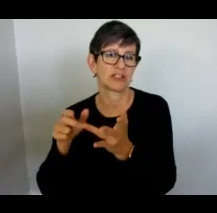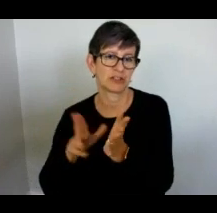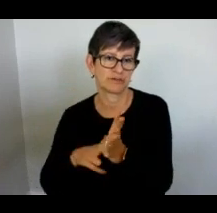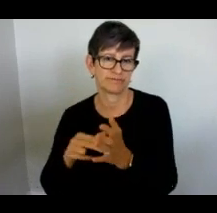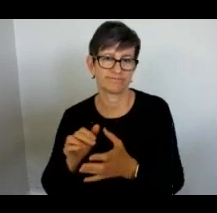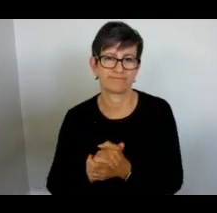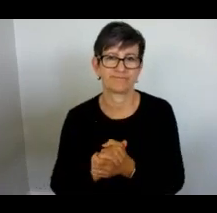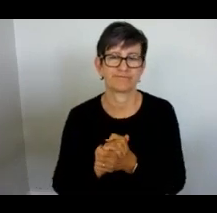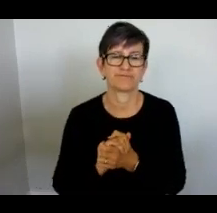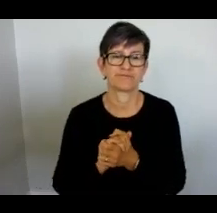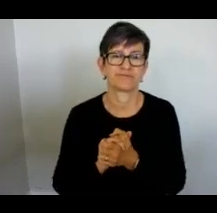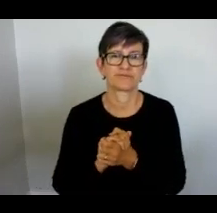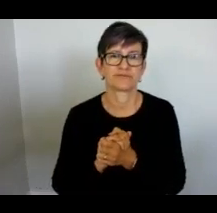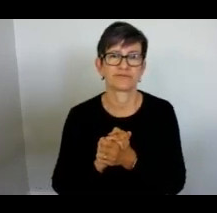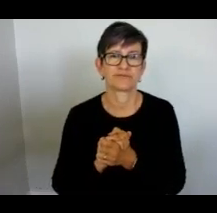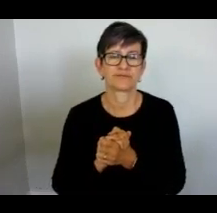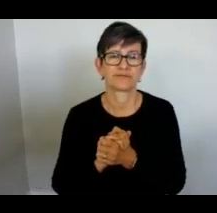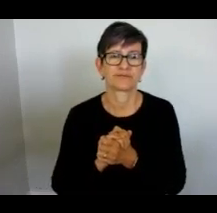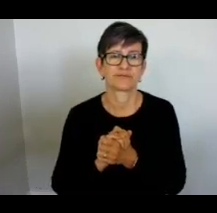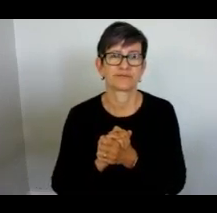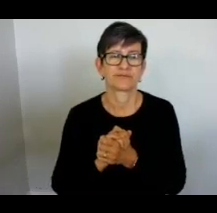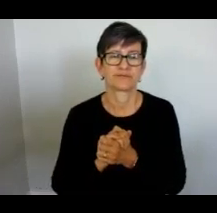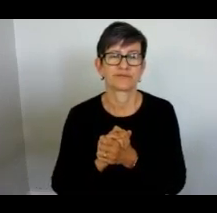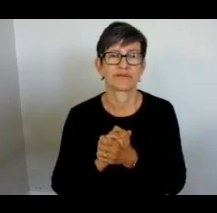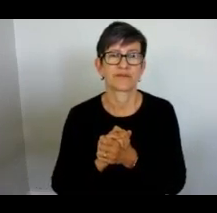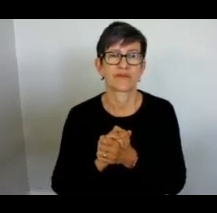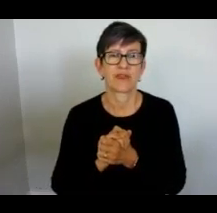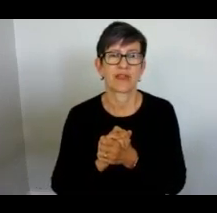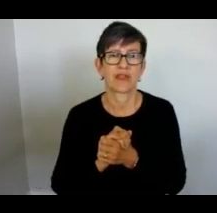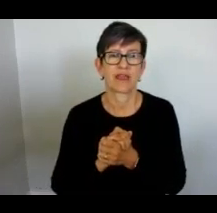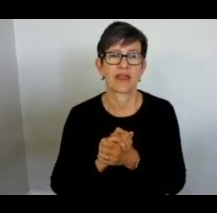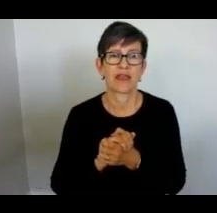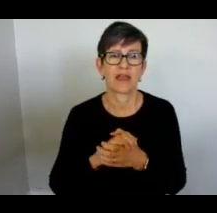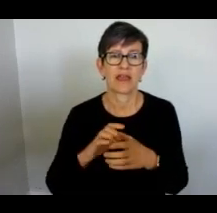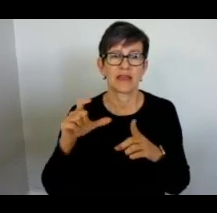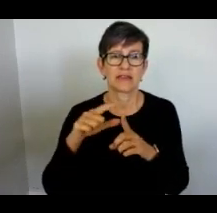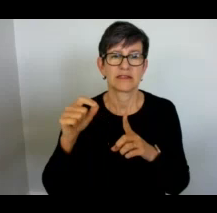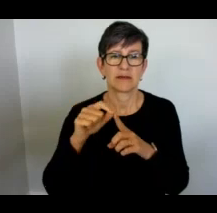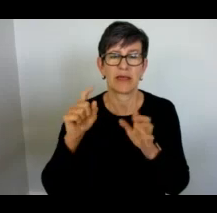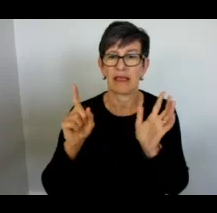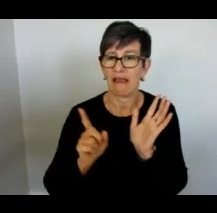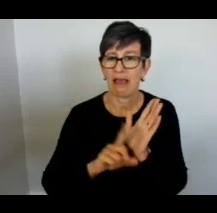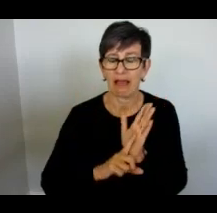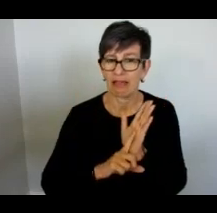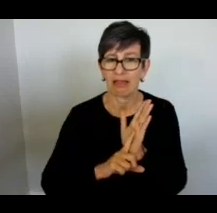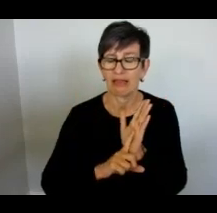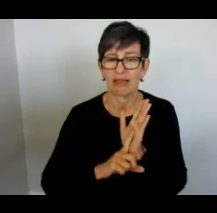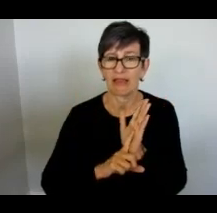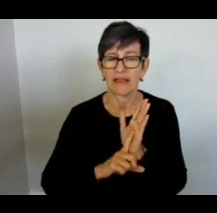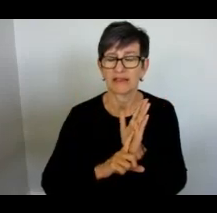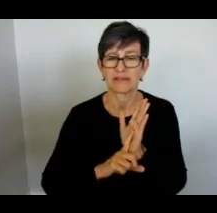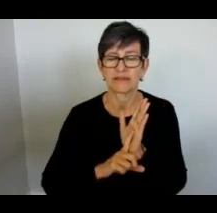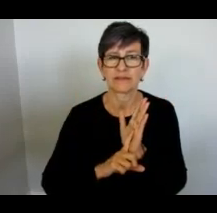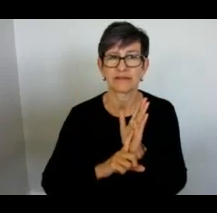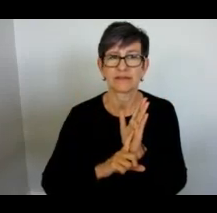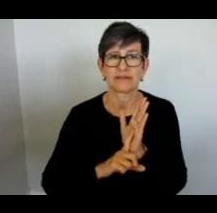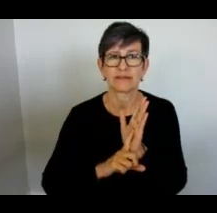I would stress that the DCPL is not able to take any action in relation to a child unless and until